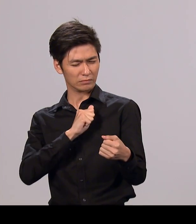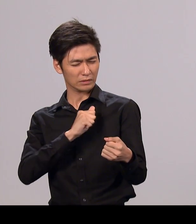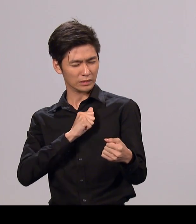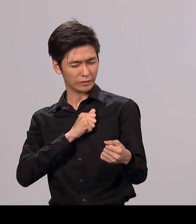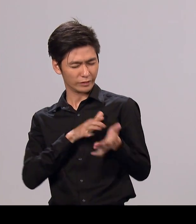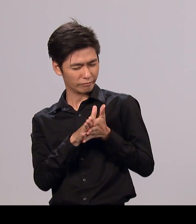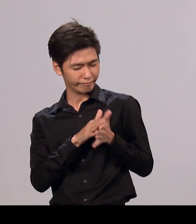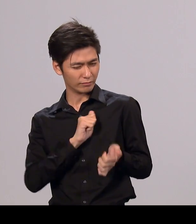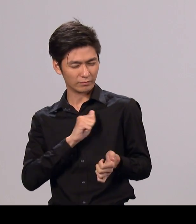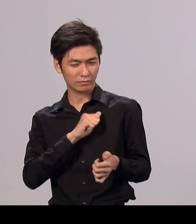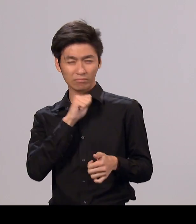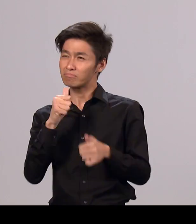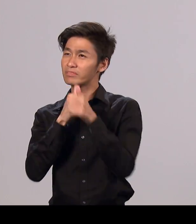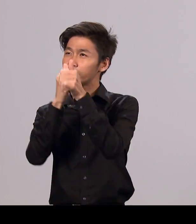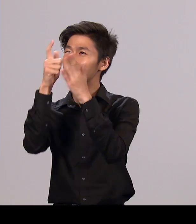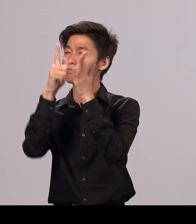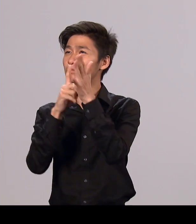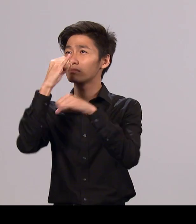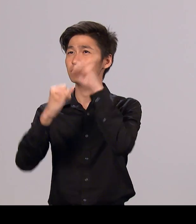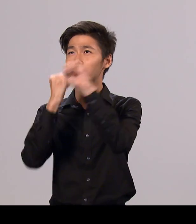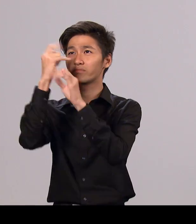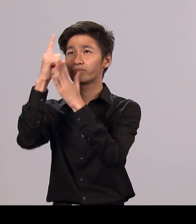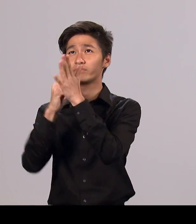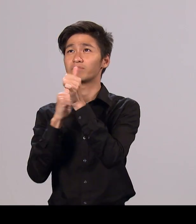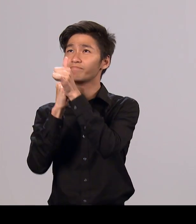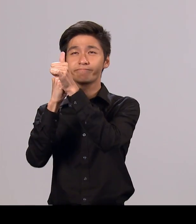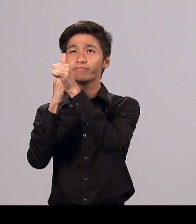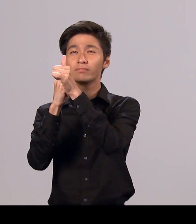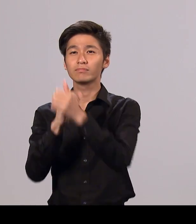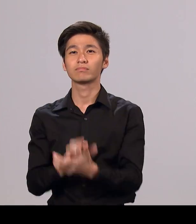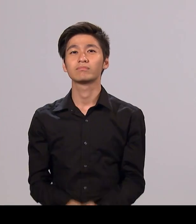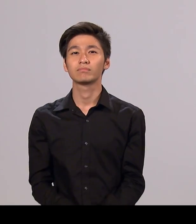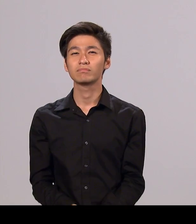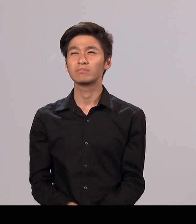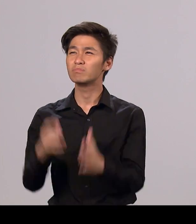They don't submit to adjudication by international tribunals, they may not comply with their rulings.